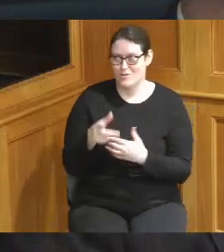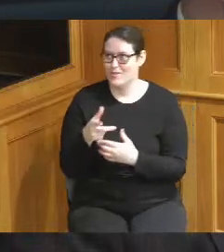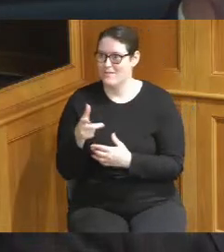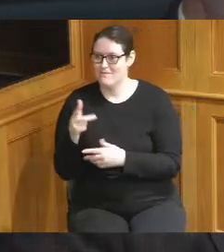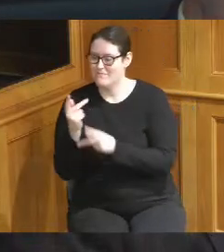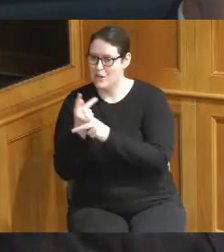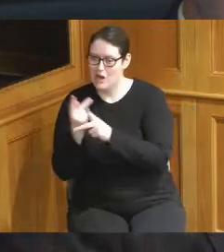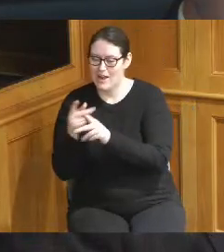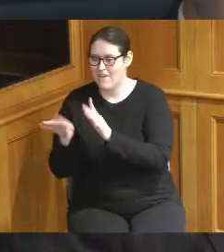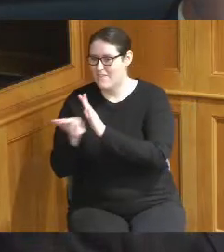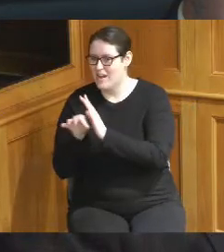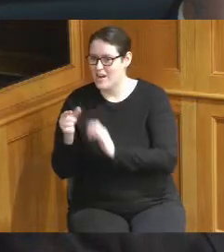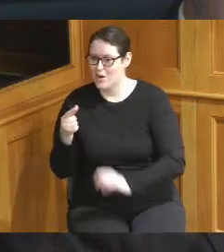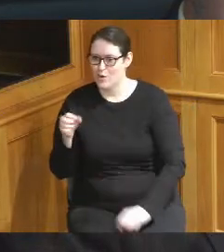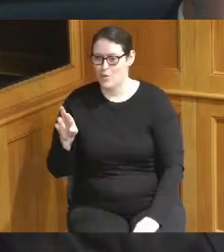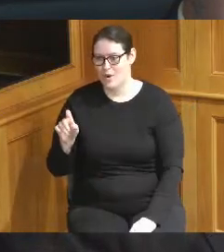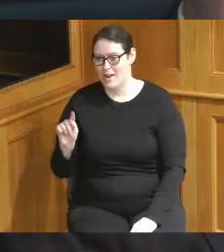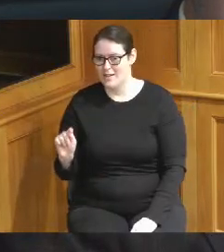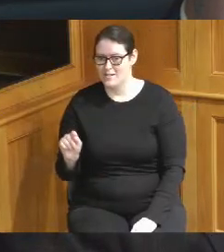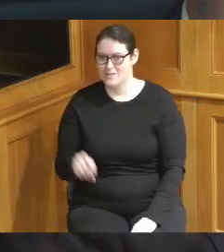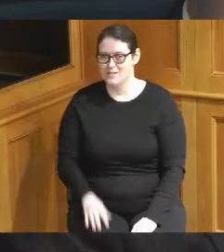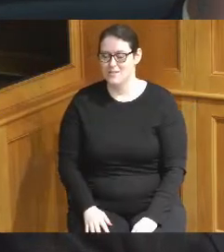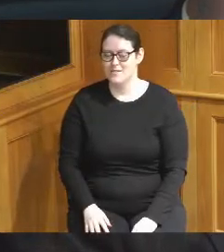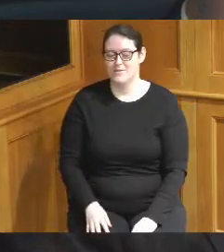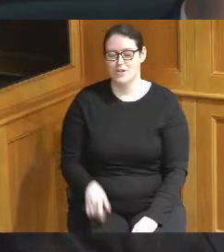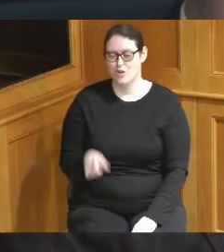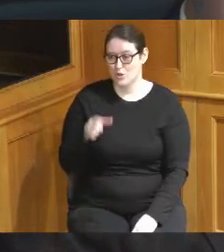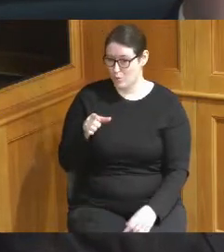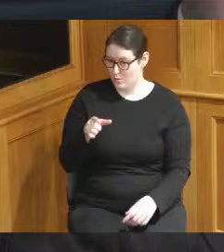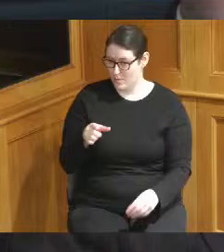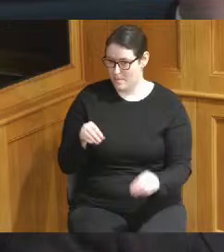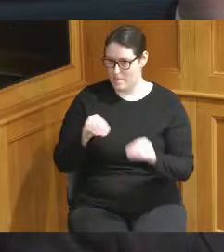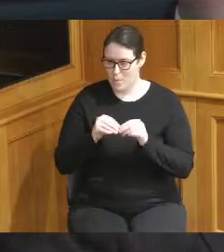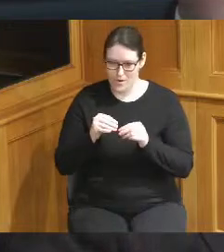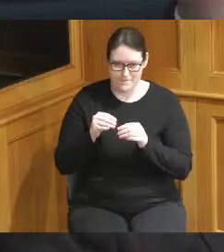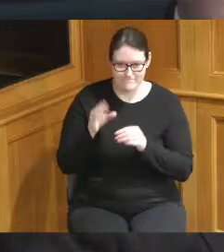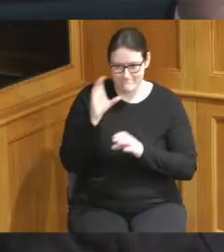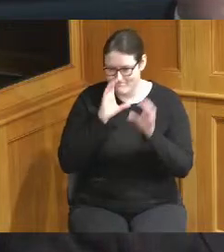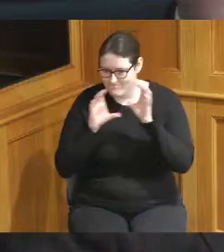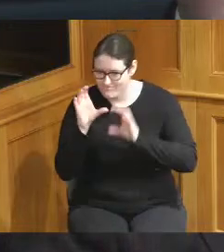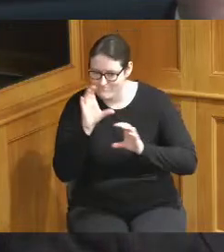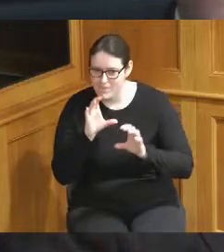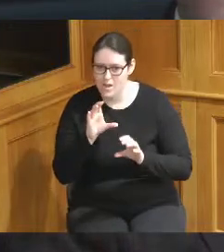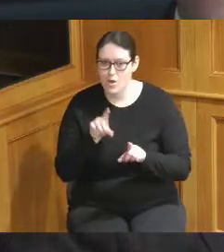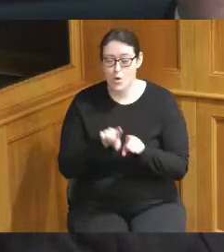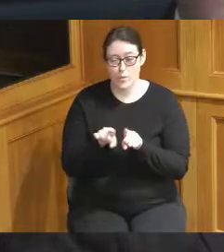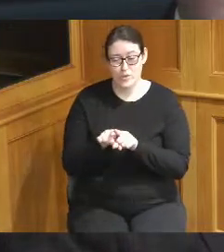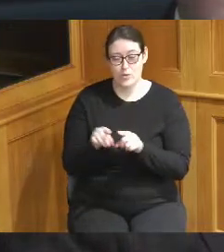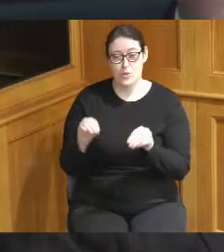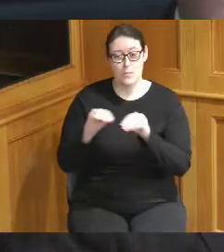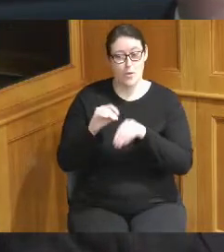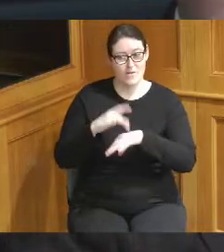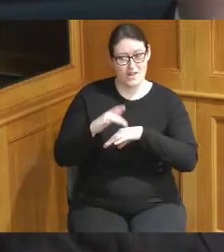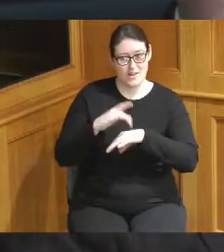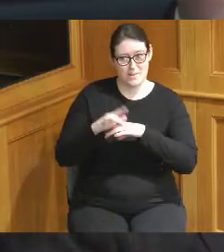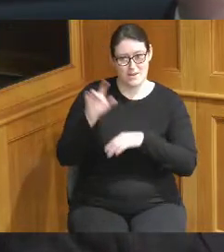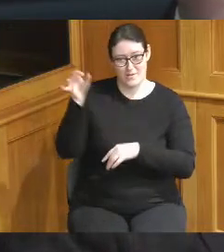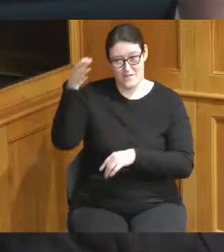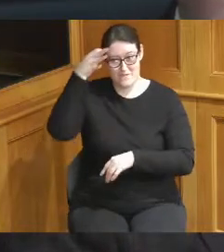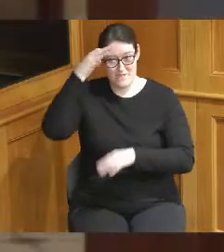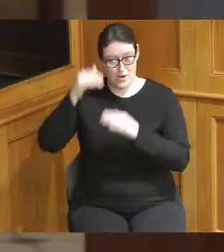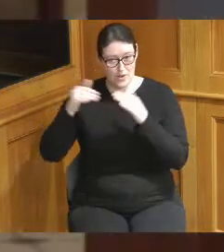green was taken over and they were spending money and it was a great great event and so I want to